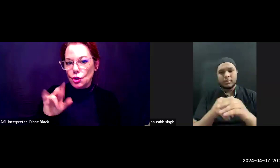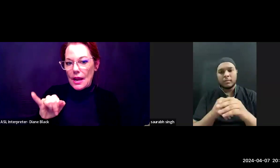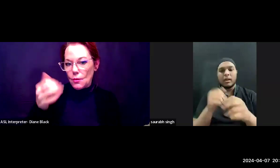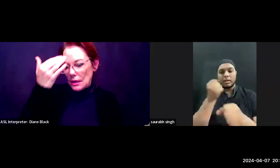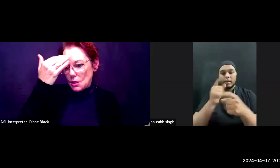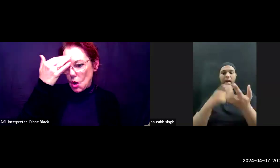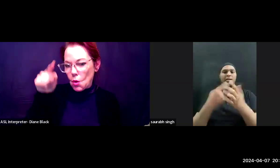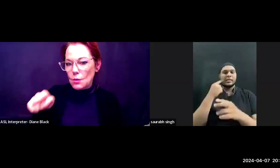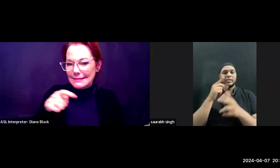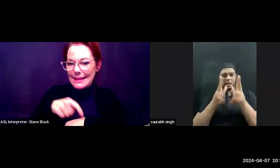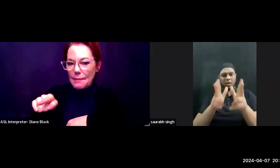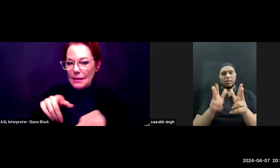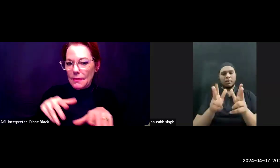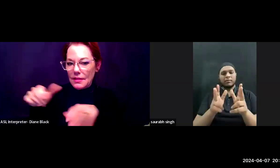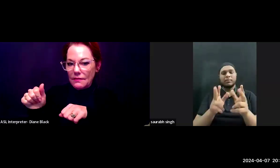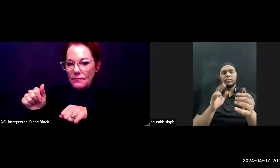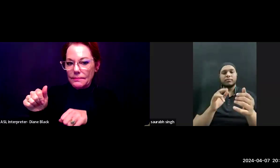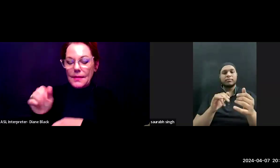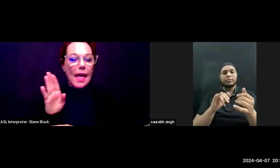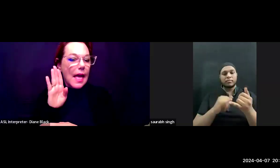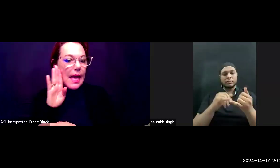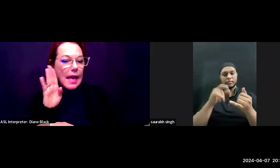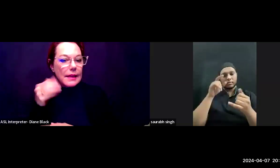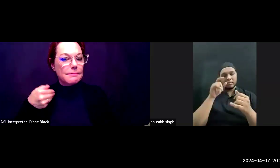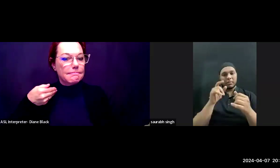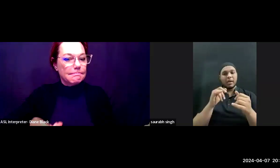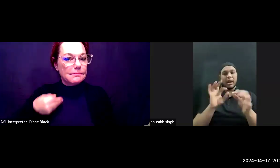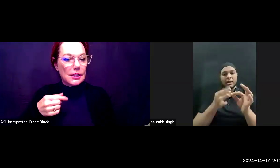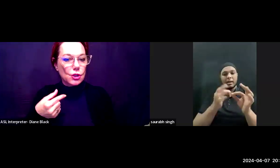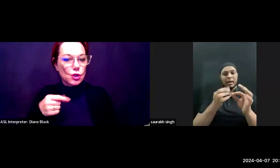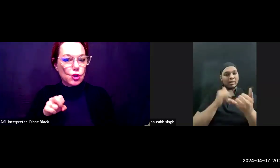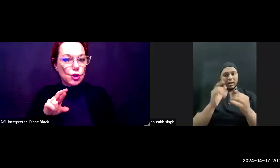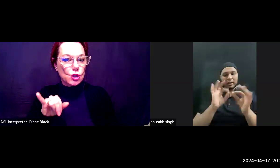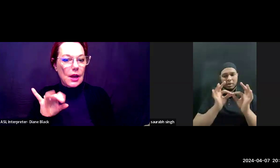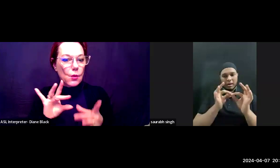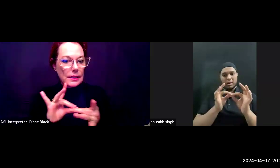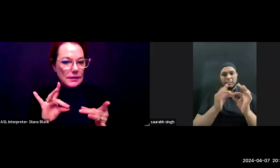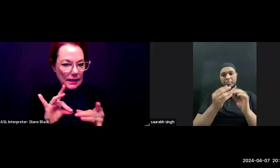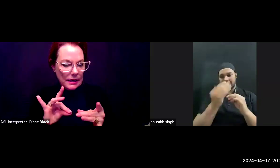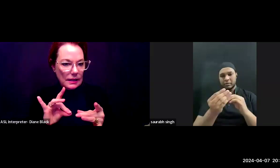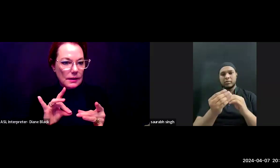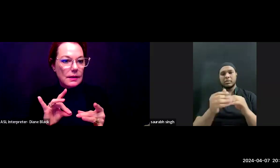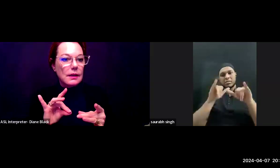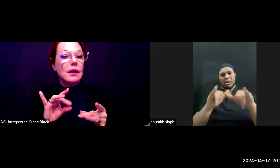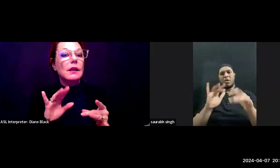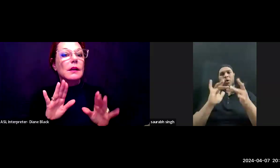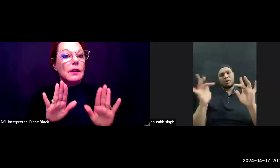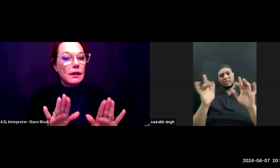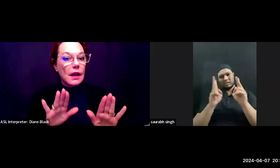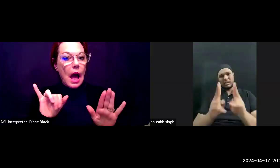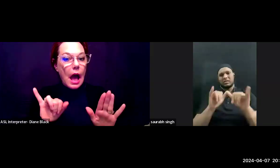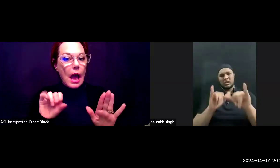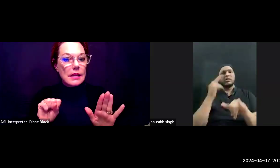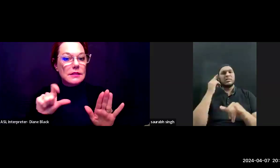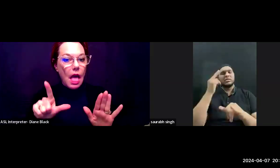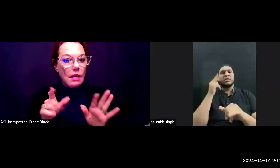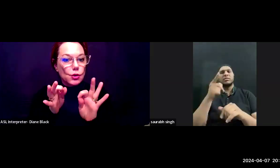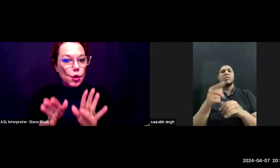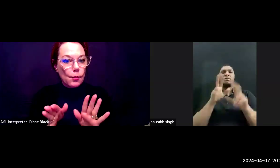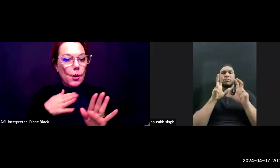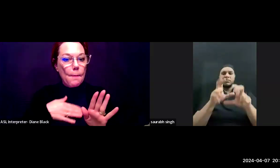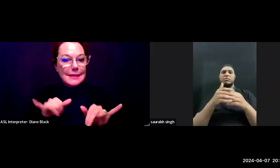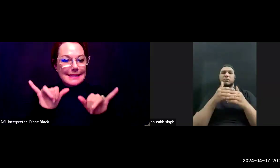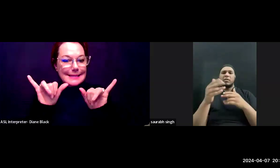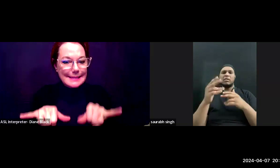Saurabh and ISL interpreters, please stay online so that you can continue signing and